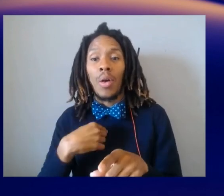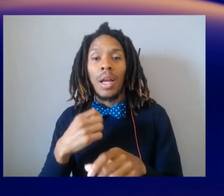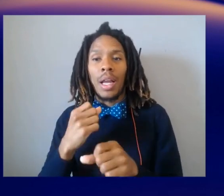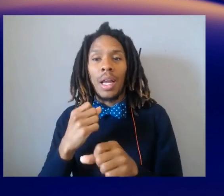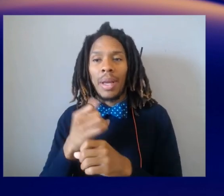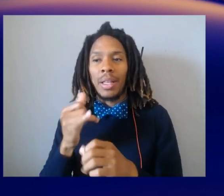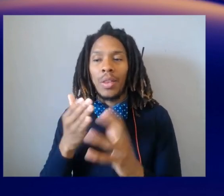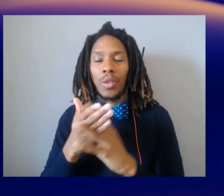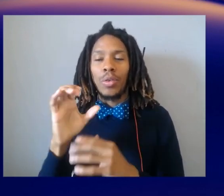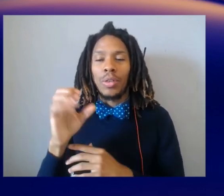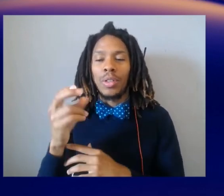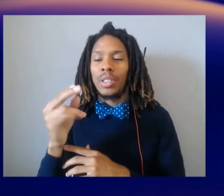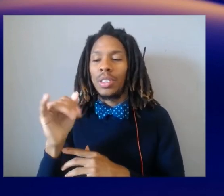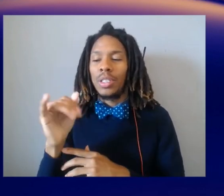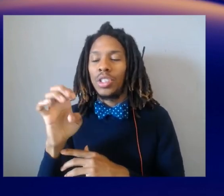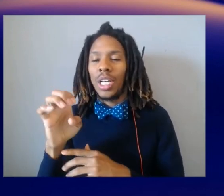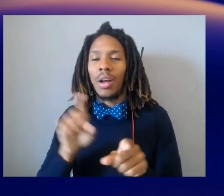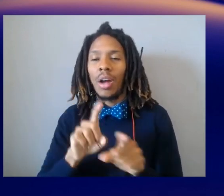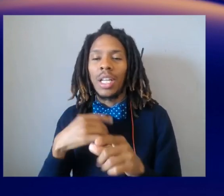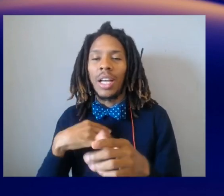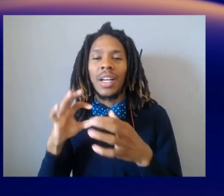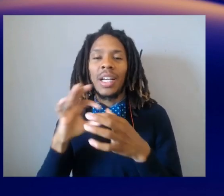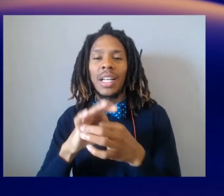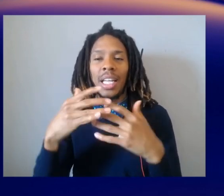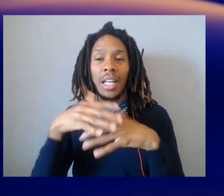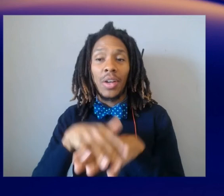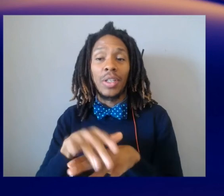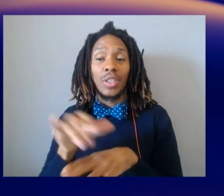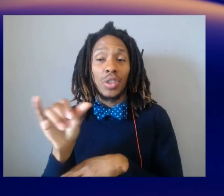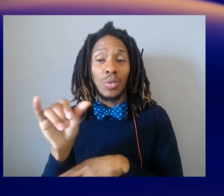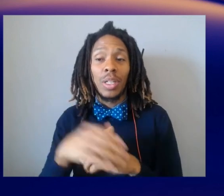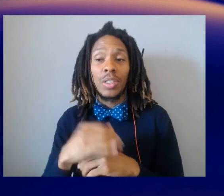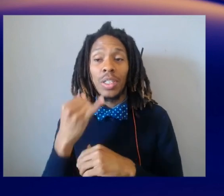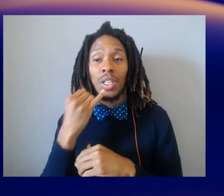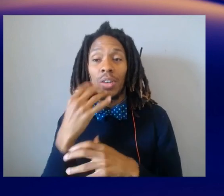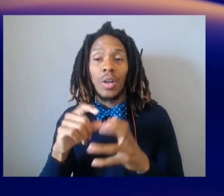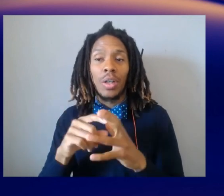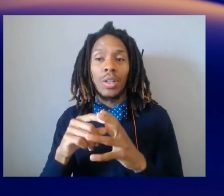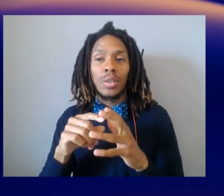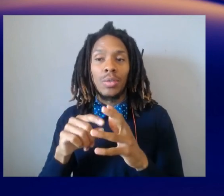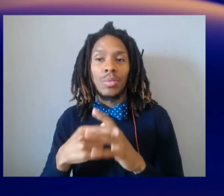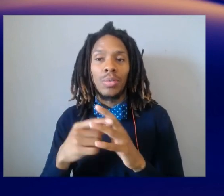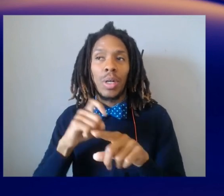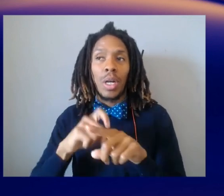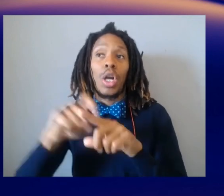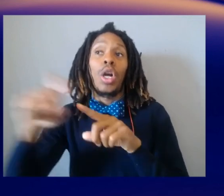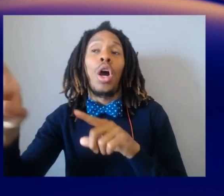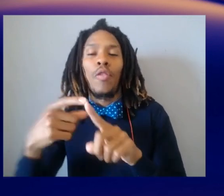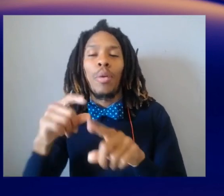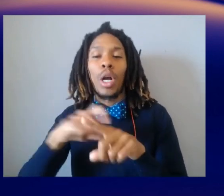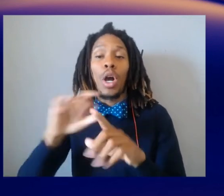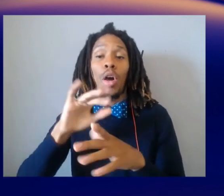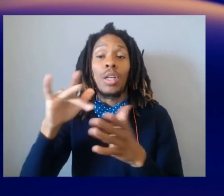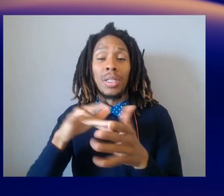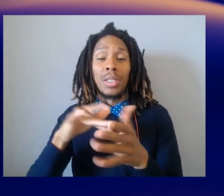There's also some connect integrations you can do as well. So if you wanted to initiate outbound calls from a call center, you can do all that as well, so.